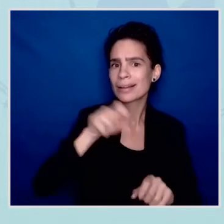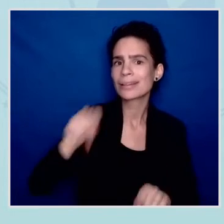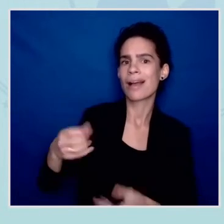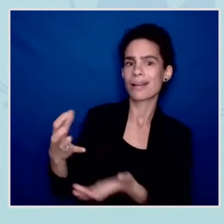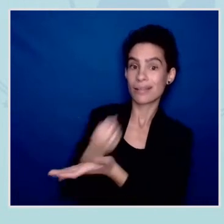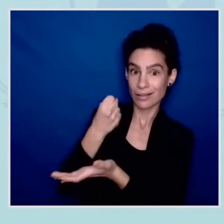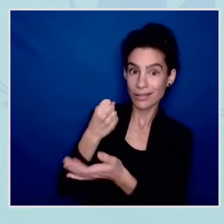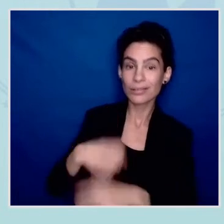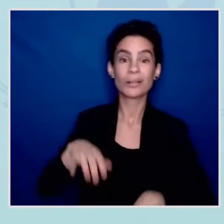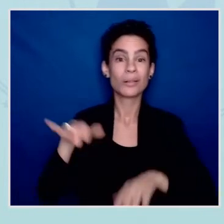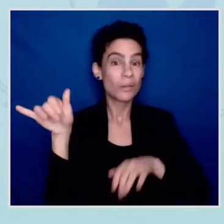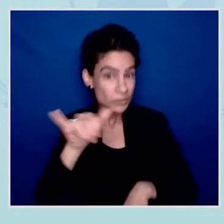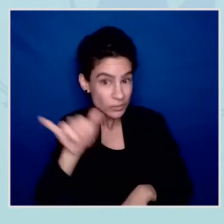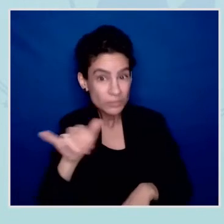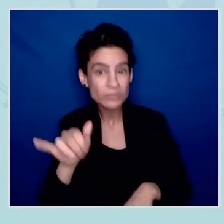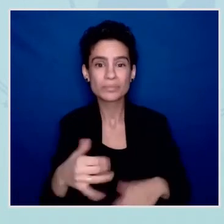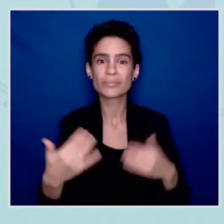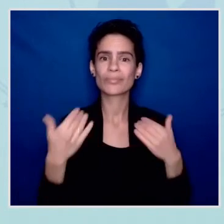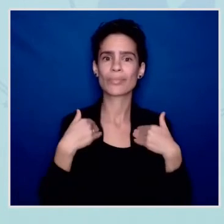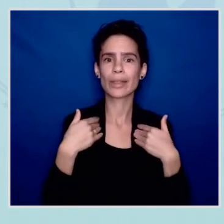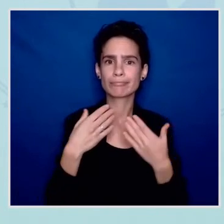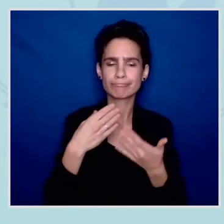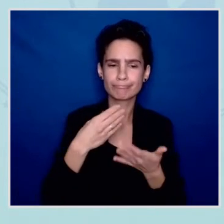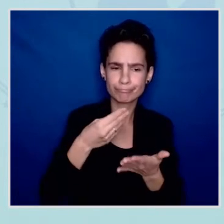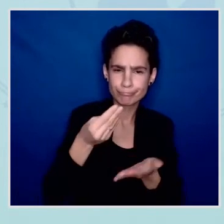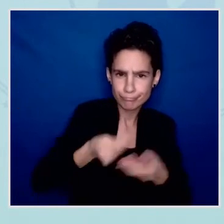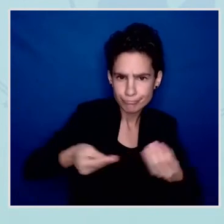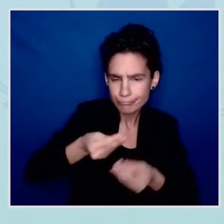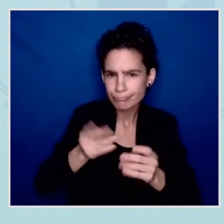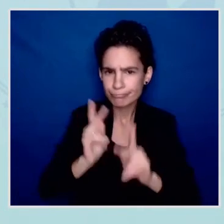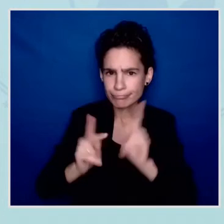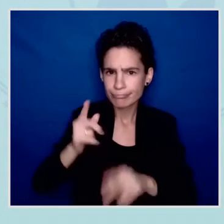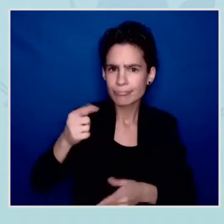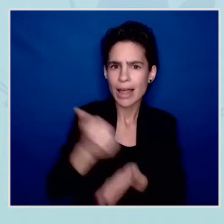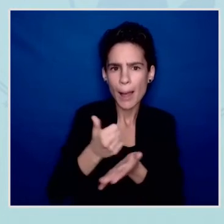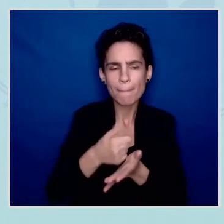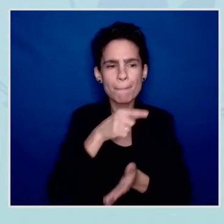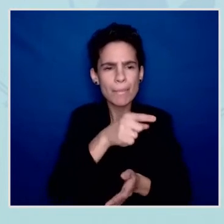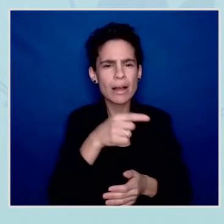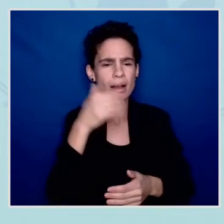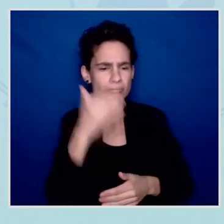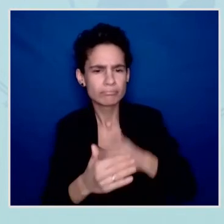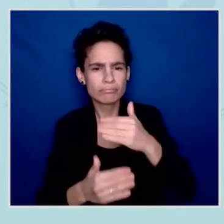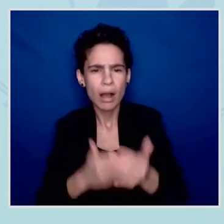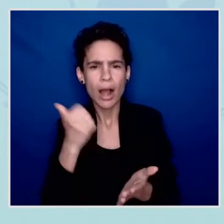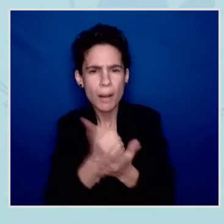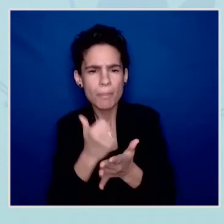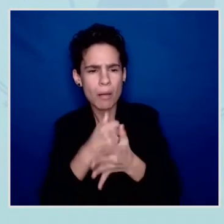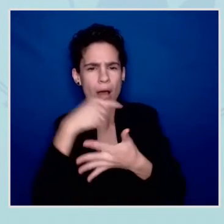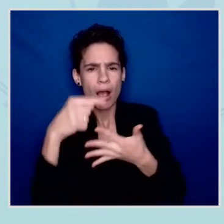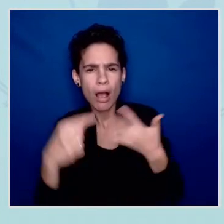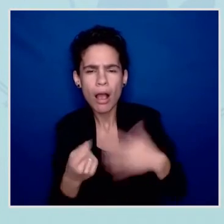EVERY COMMUNITY UNDERSTAND THE RULES FOR THESE PROGRAMS, THE RESOURCES AVAILABLE TO THEM,